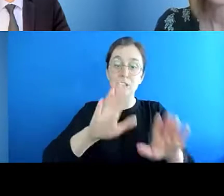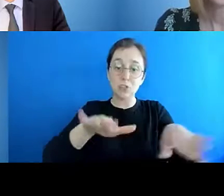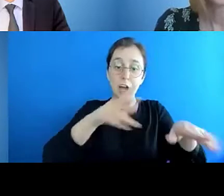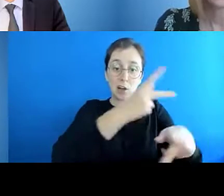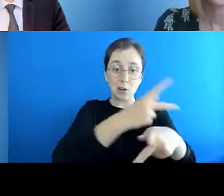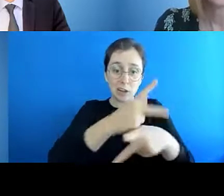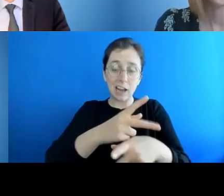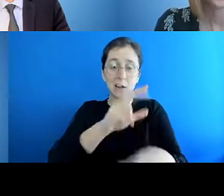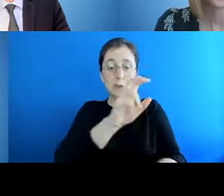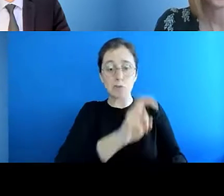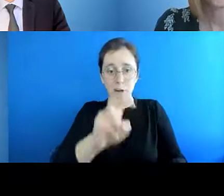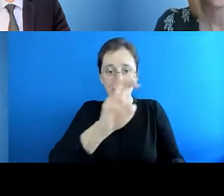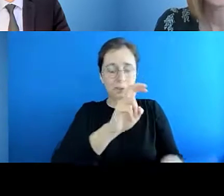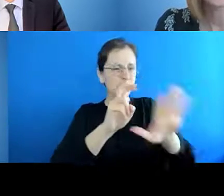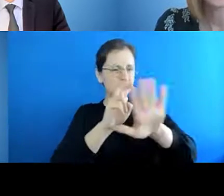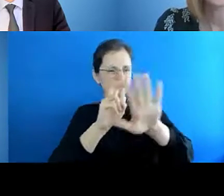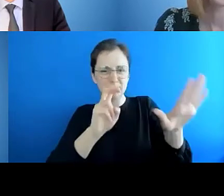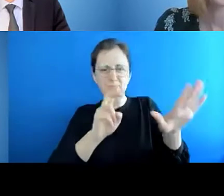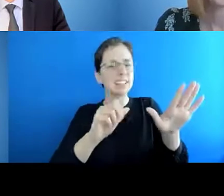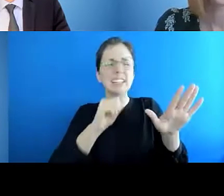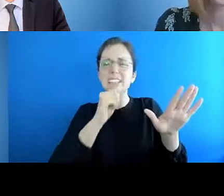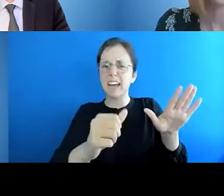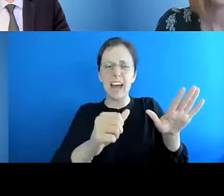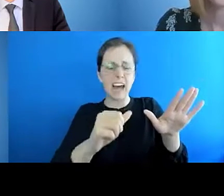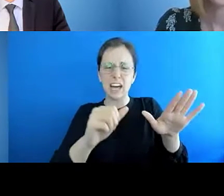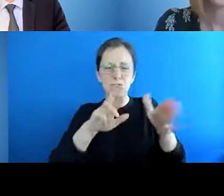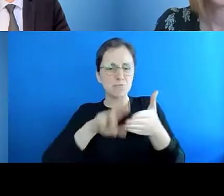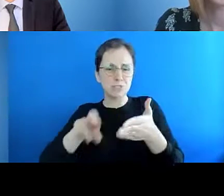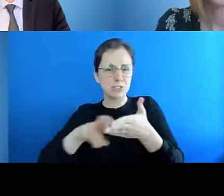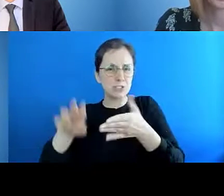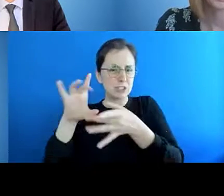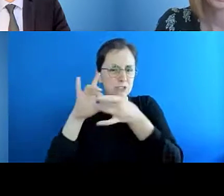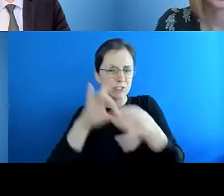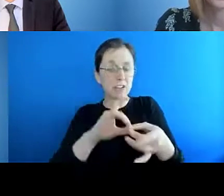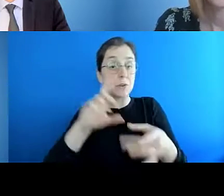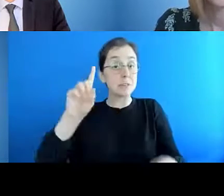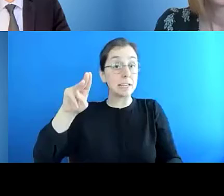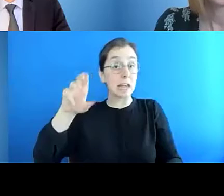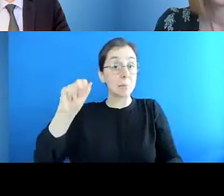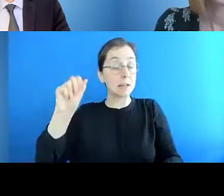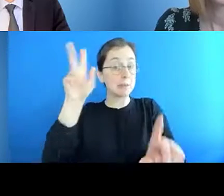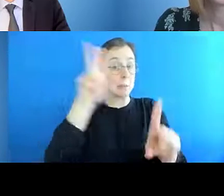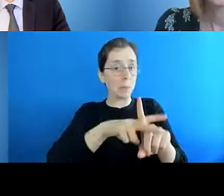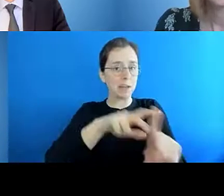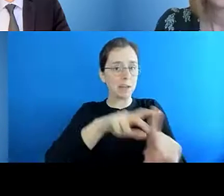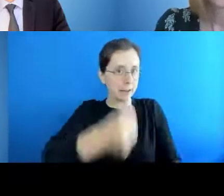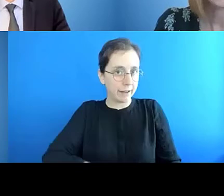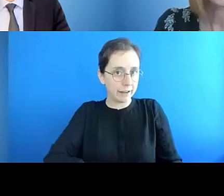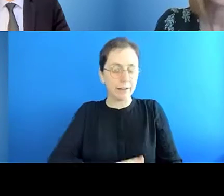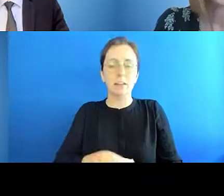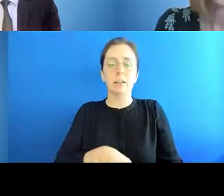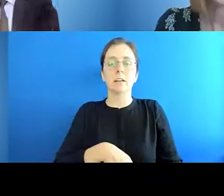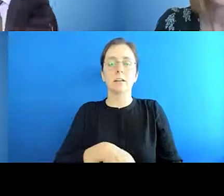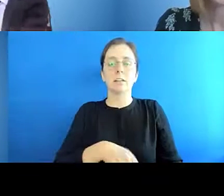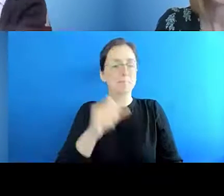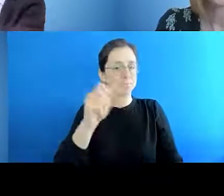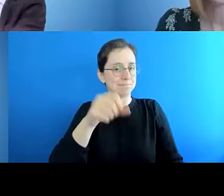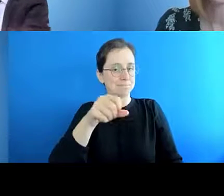so these are not research-focused, and therefore they're not subject to the DMS policy, and, yeah, so as both the T's and the F's